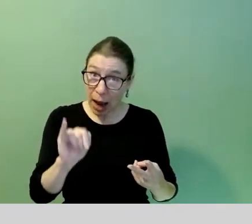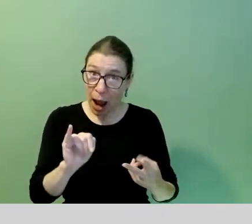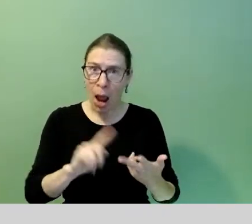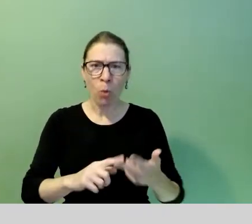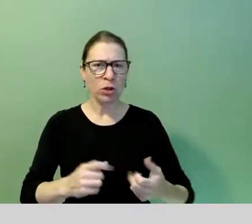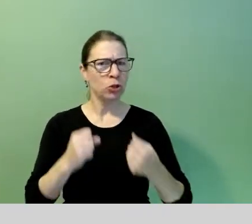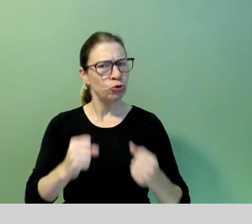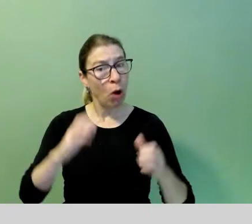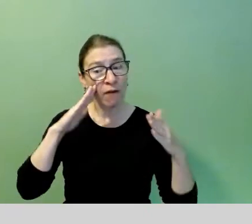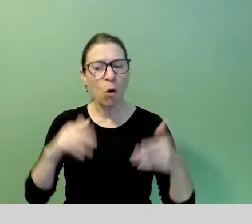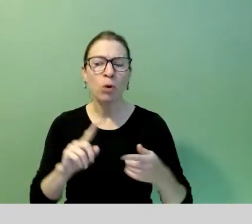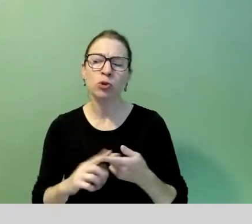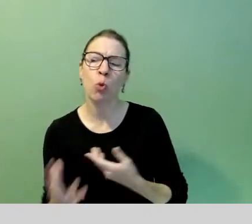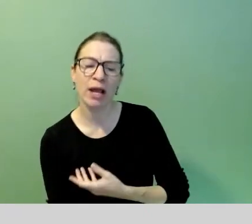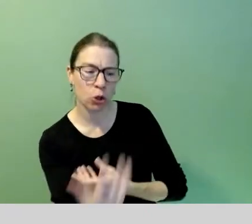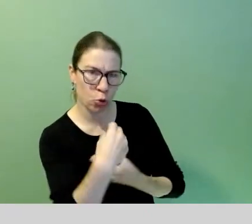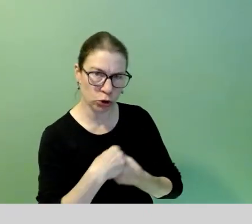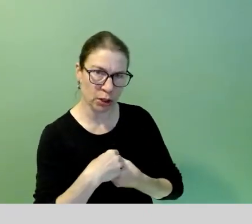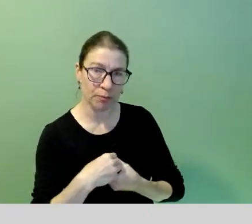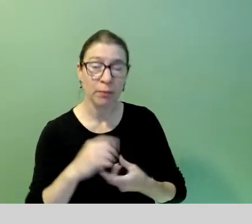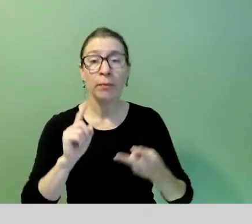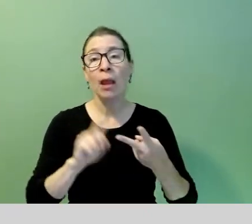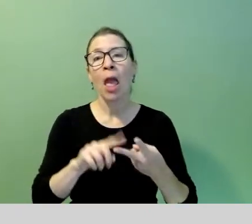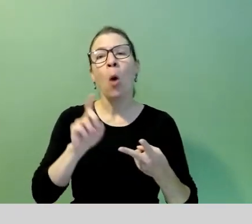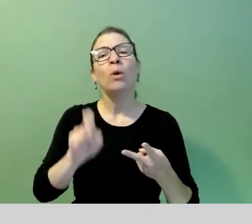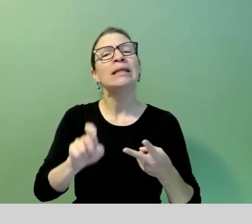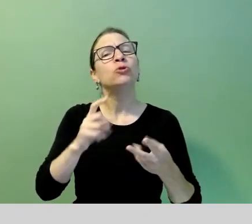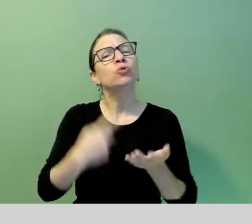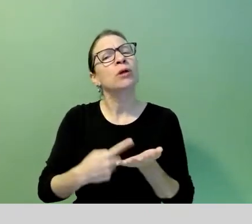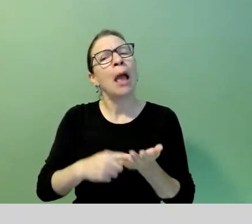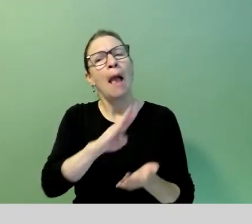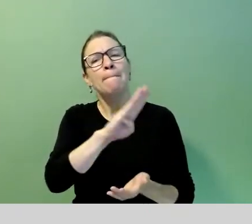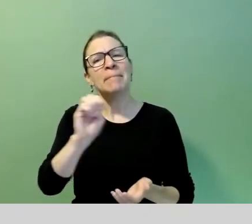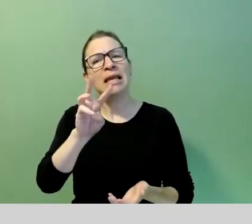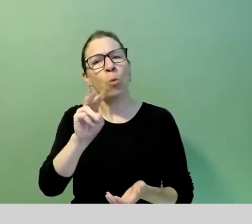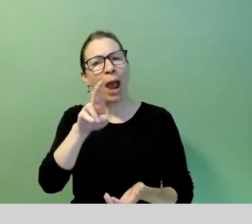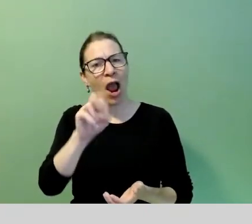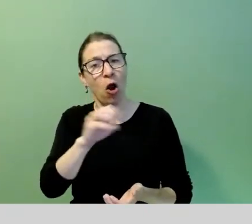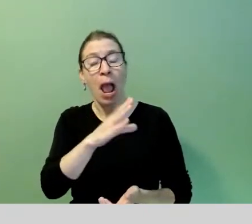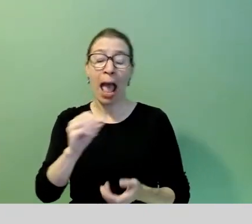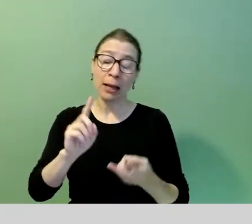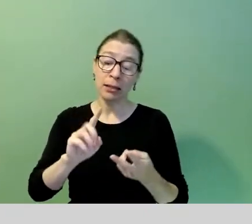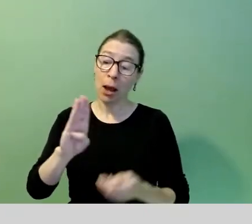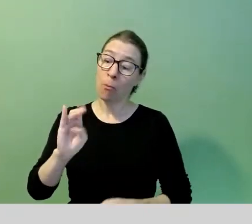Second, we need to cover BeeWare and Briefcase. BeeWare's focus is expanding the boundaries of Python.